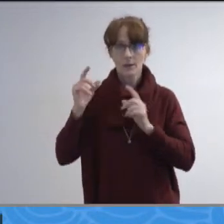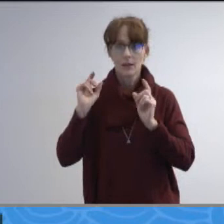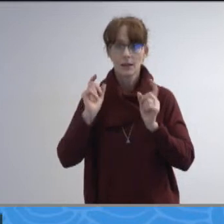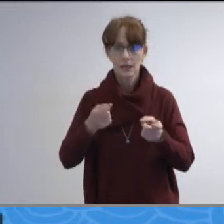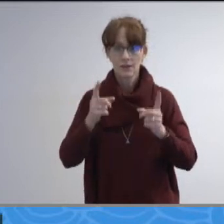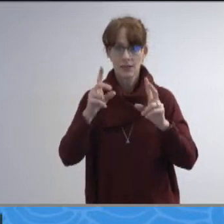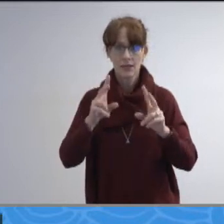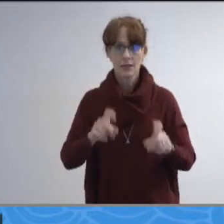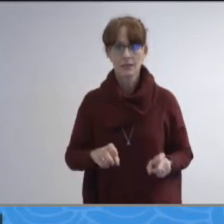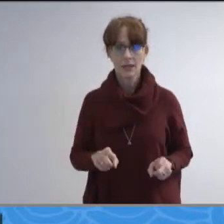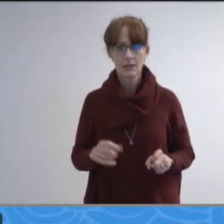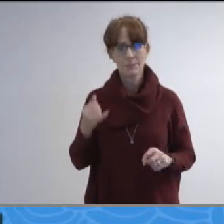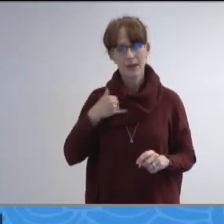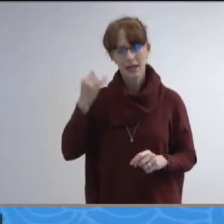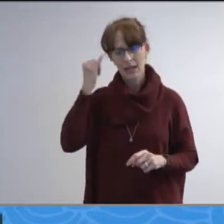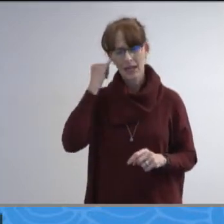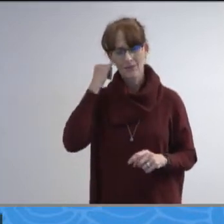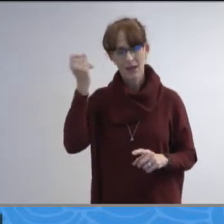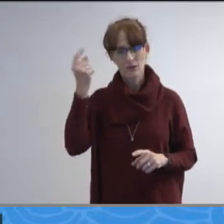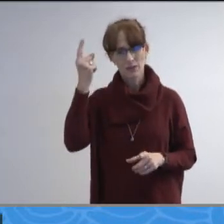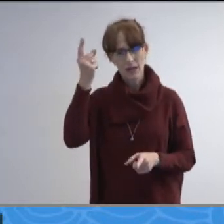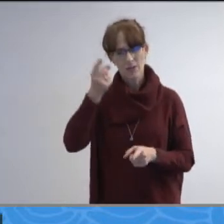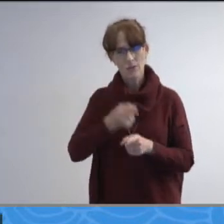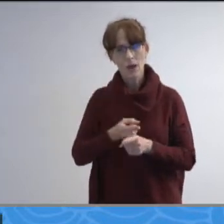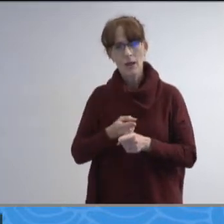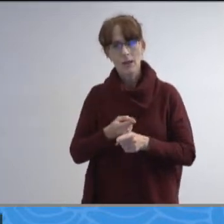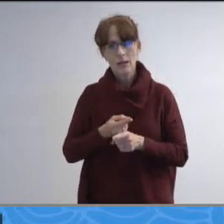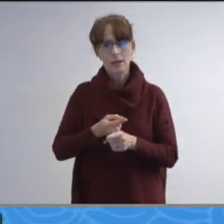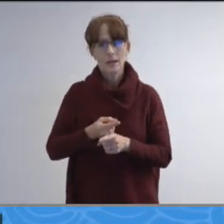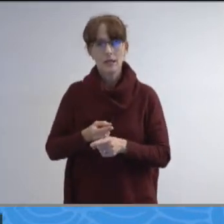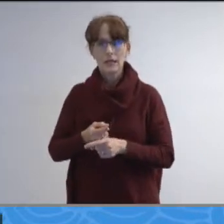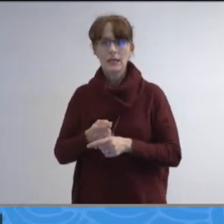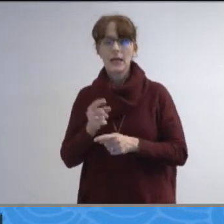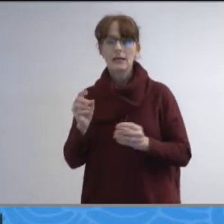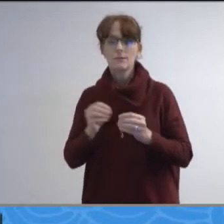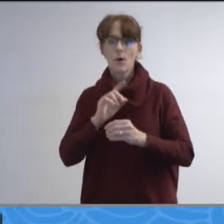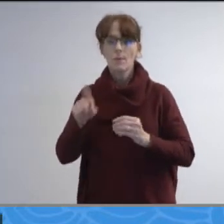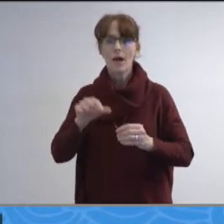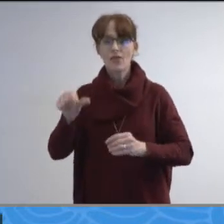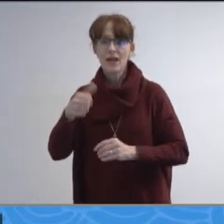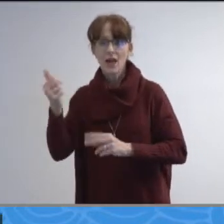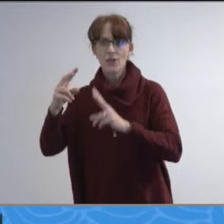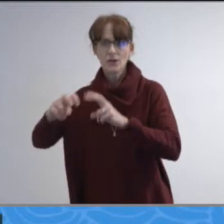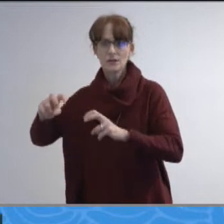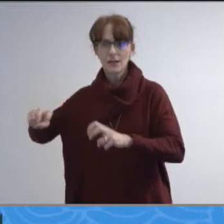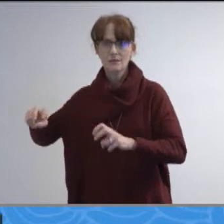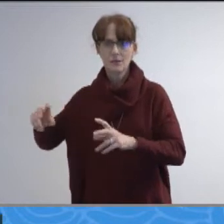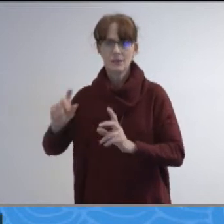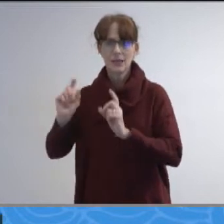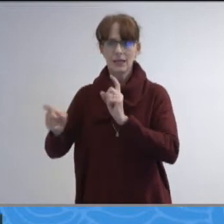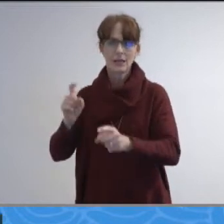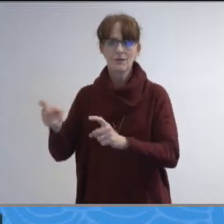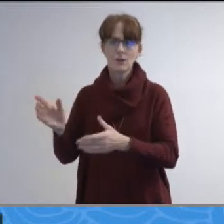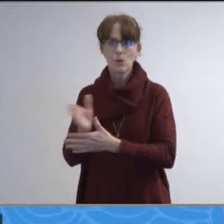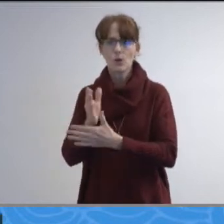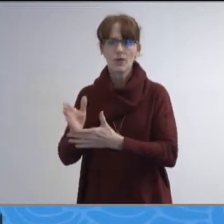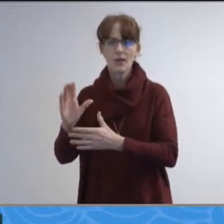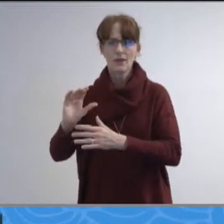But if I'm understanding the question correctly, it's more about the other assessments that may be given within the class setting